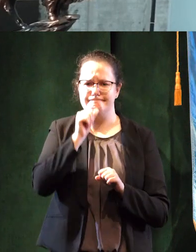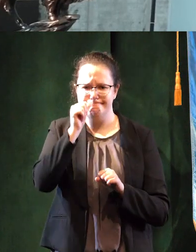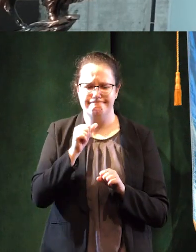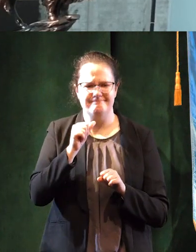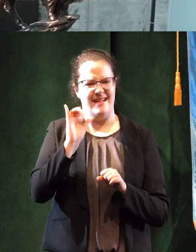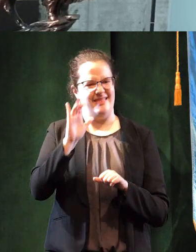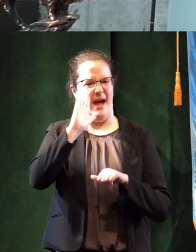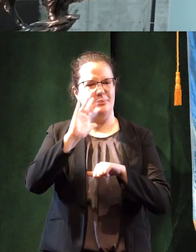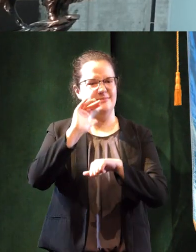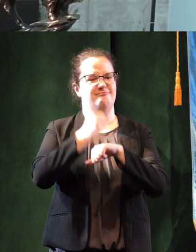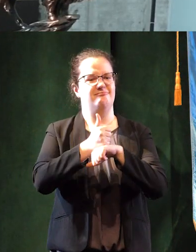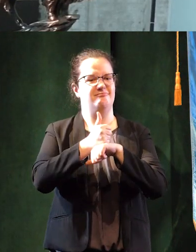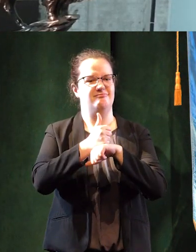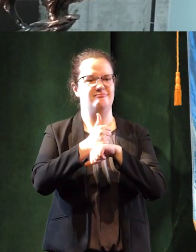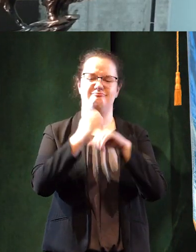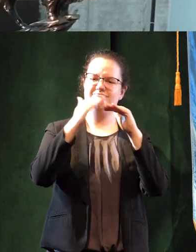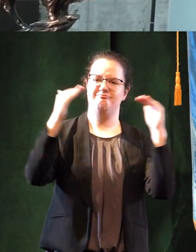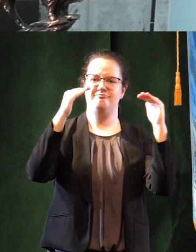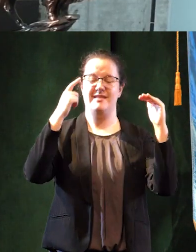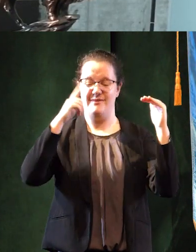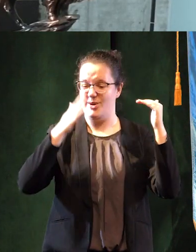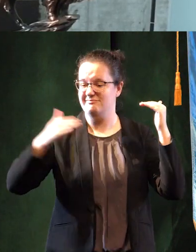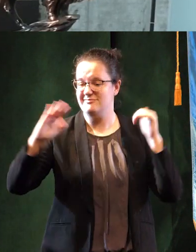which you will measure all future challenges setbacks and whatever life